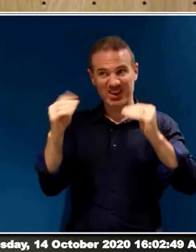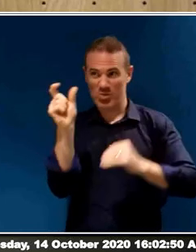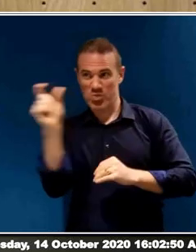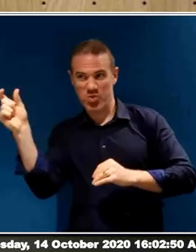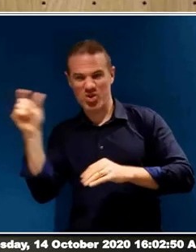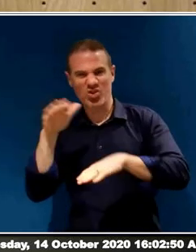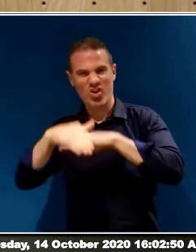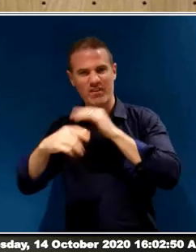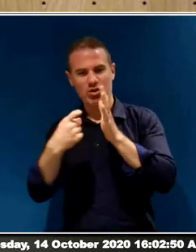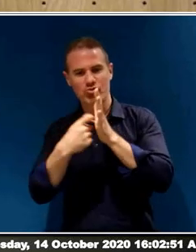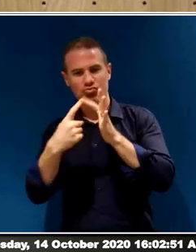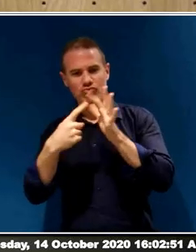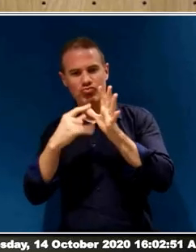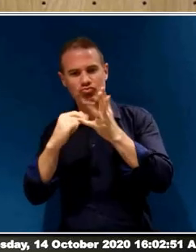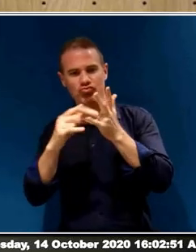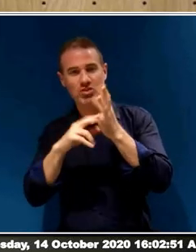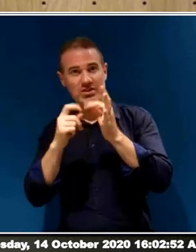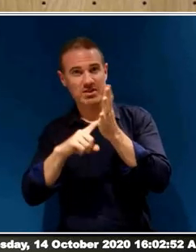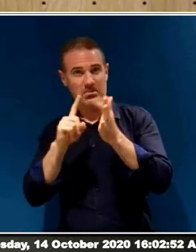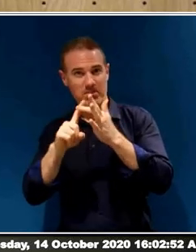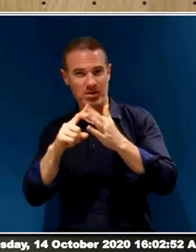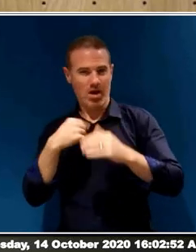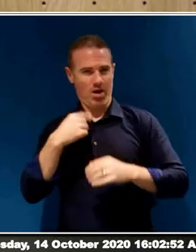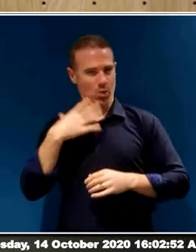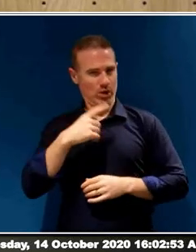those as part of making their decision.